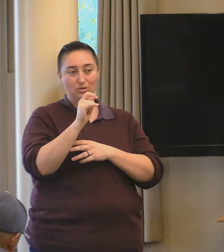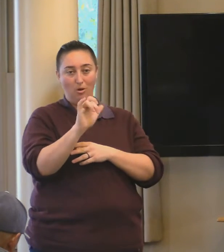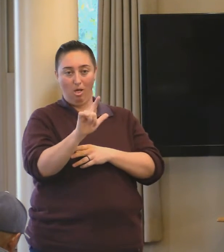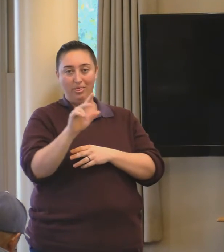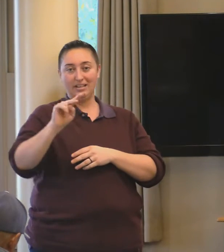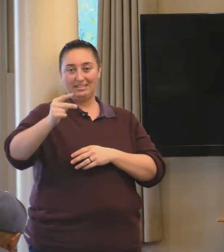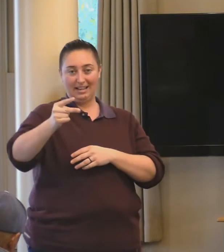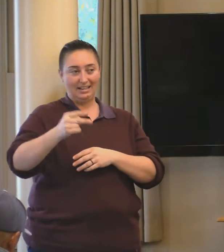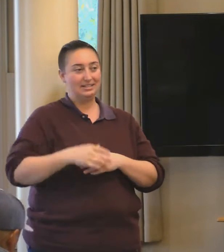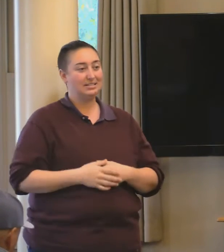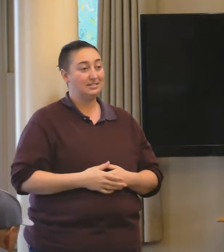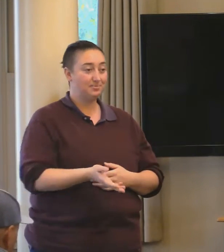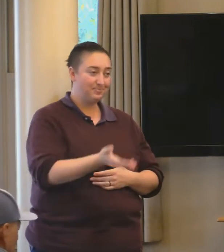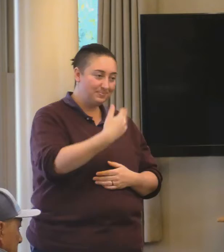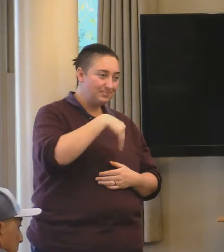The dog who will be helping her with this is Parasol II.